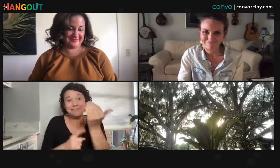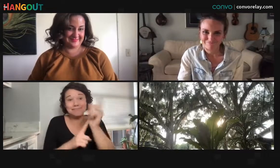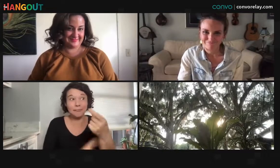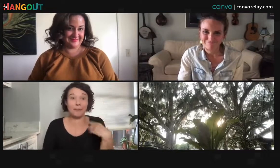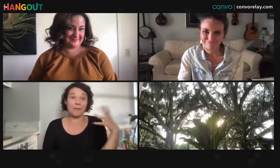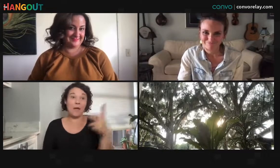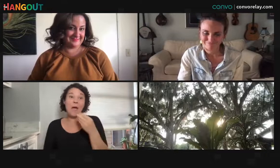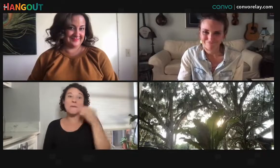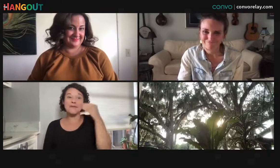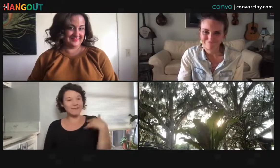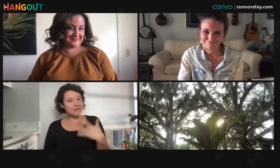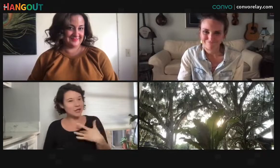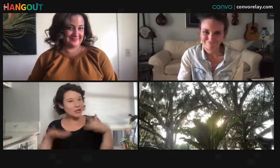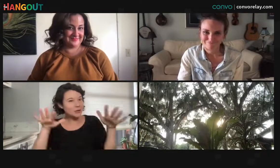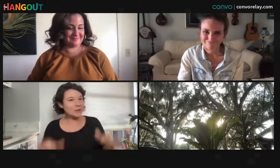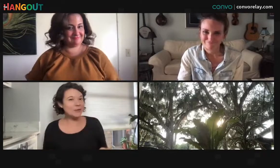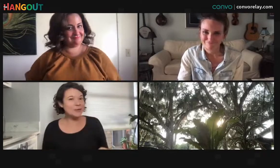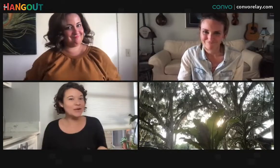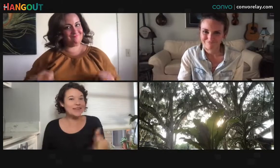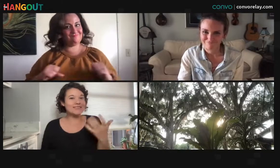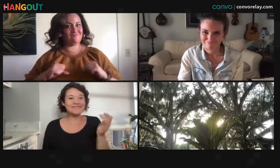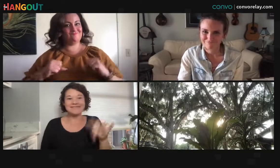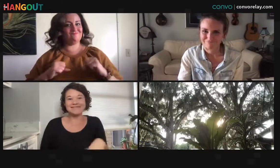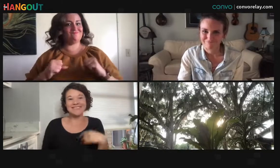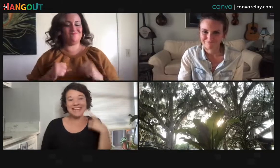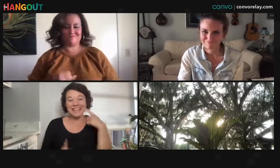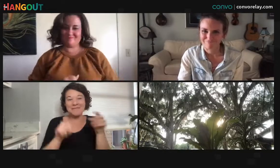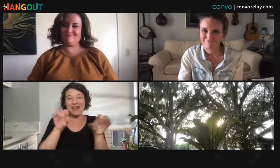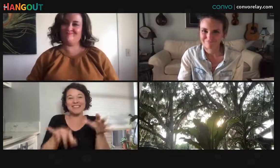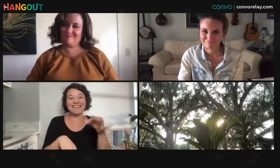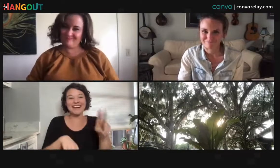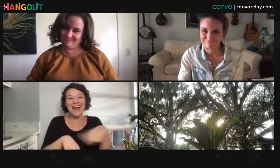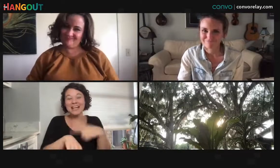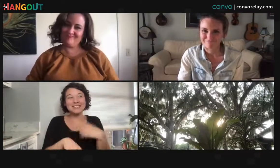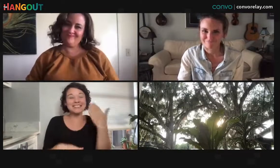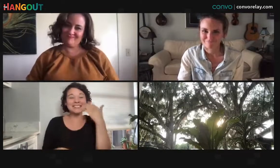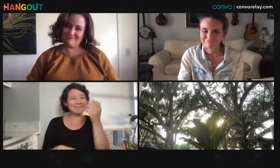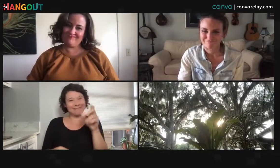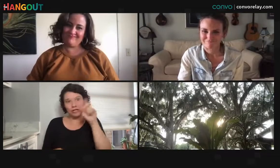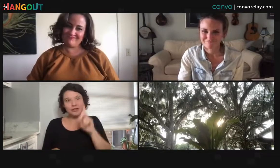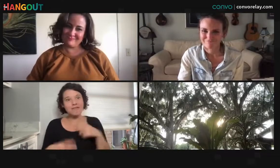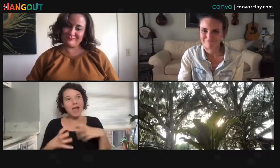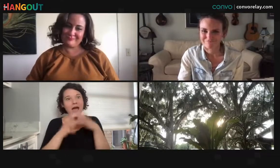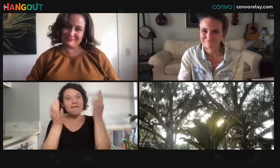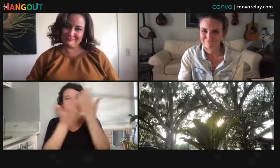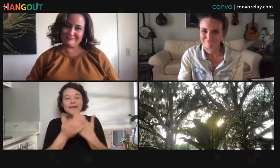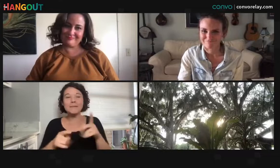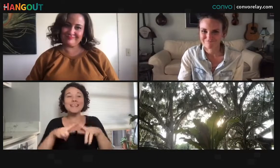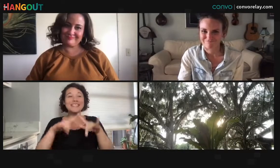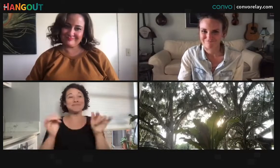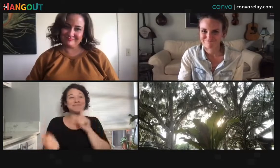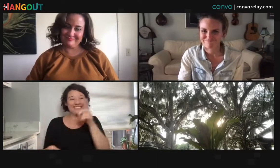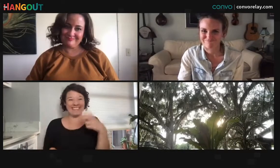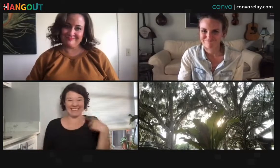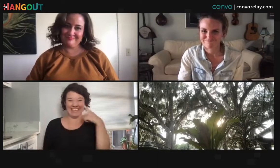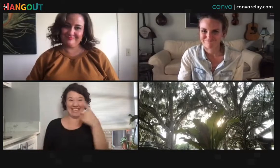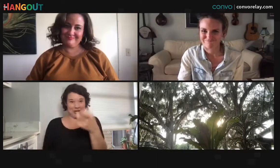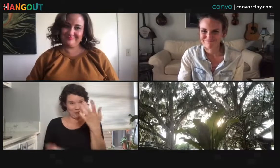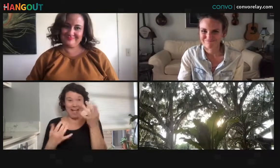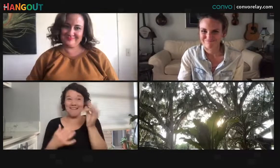about all the concerns i have all it takes is for me to be outside perhaps for just 15 minutes and it's very settling i think it's the magic of nature of you know